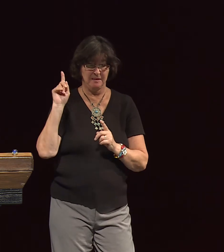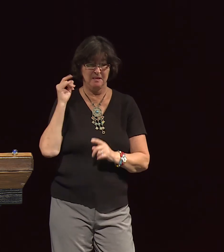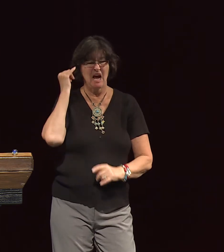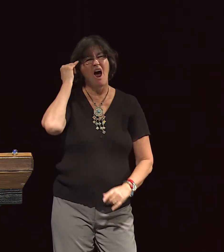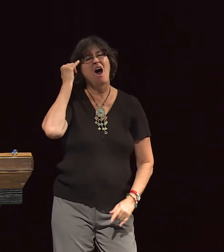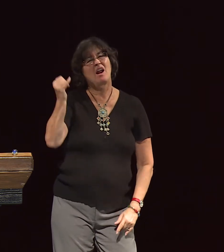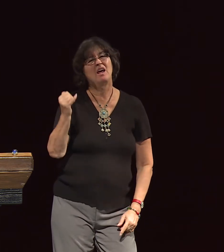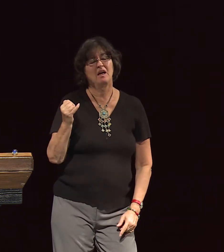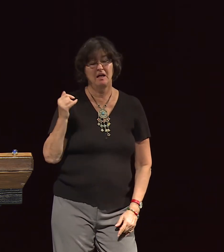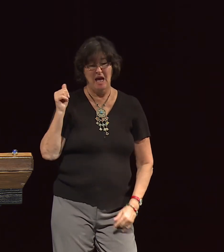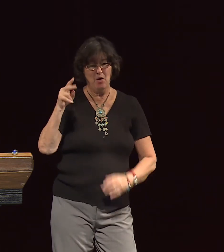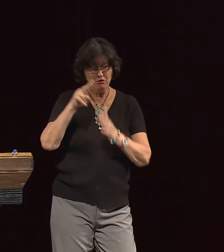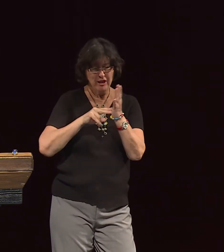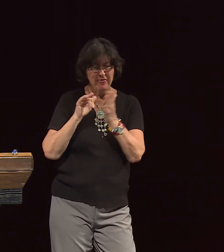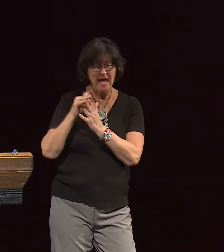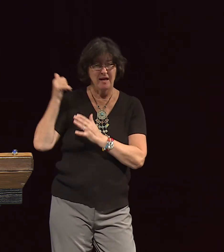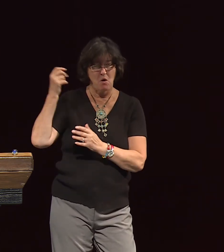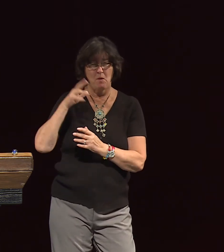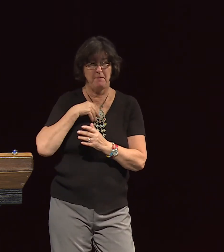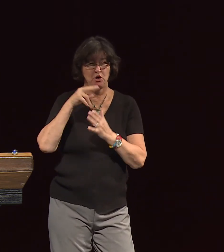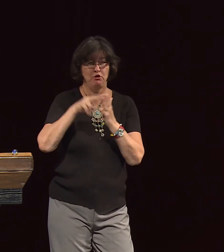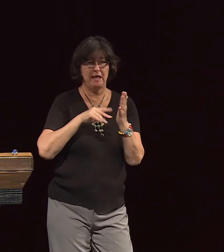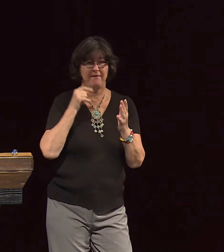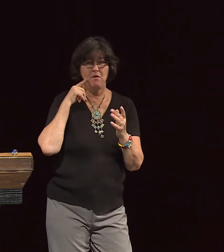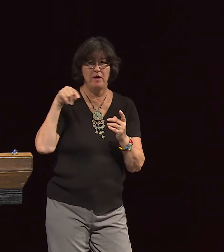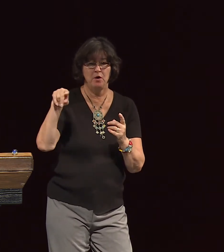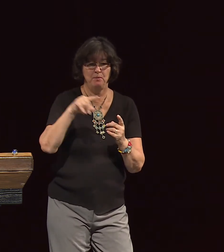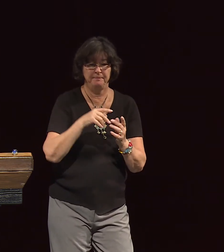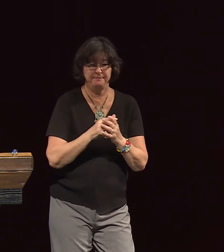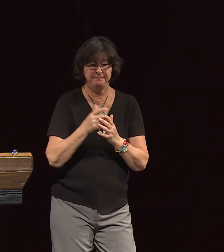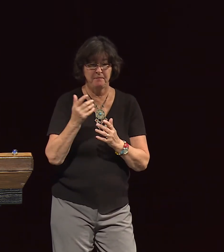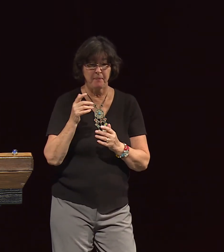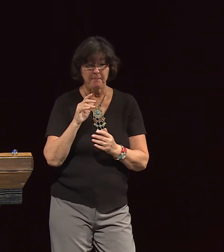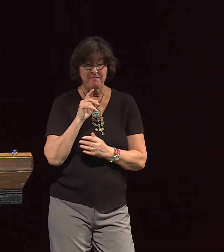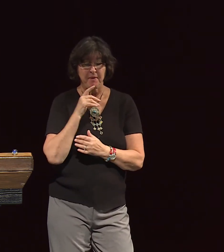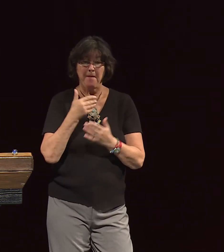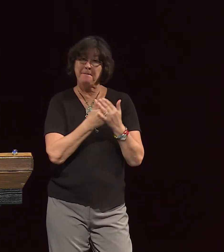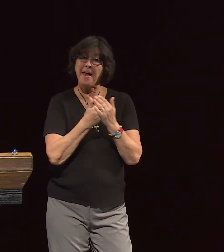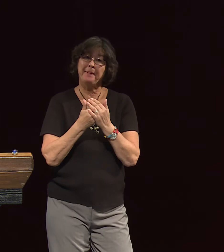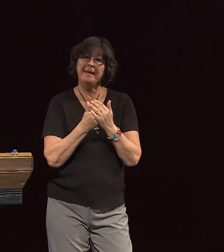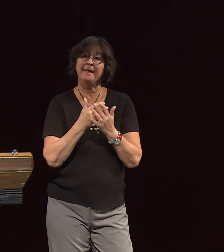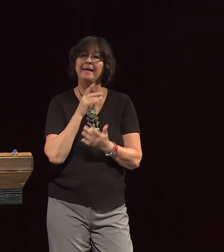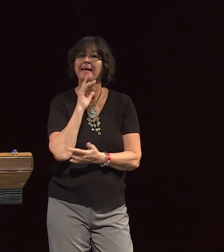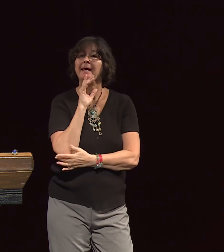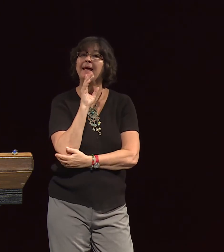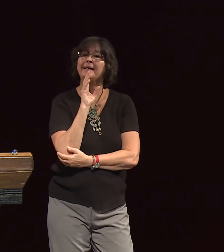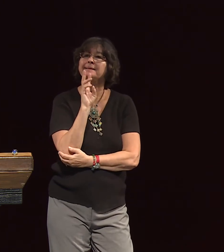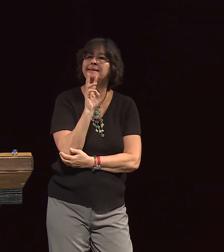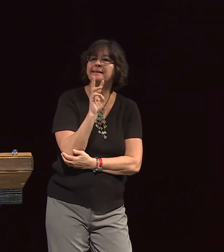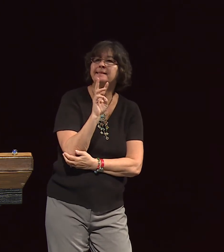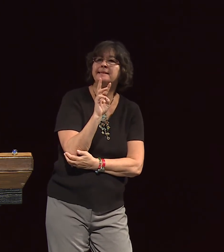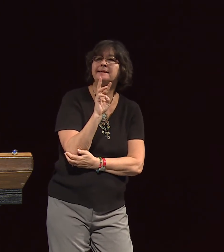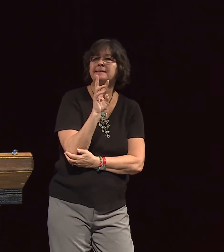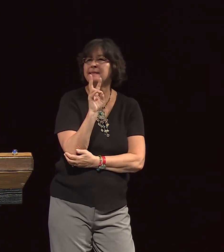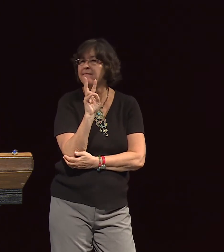This isn't it in completion, but it gives you an idea of what children are to be able to do.